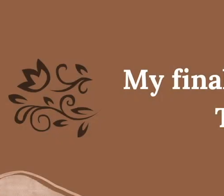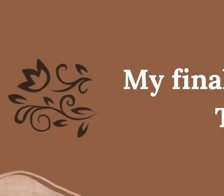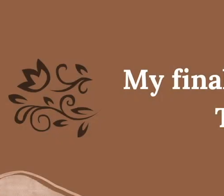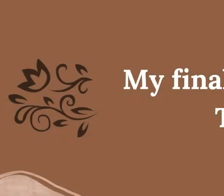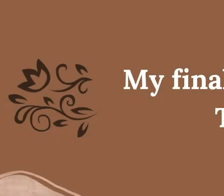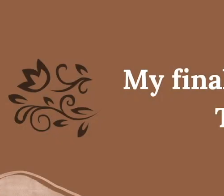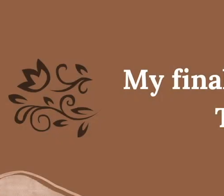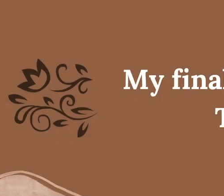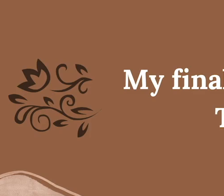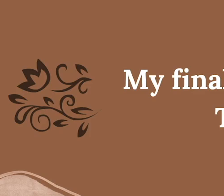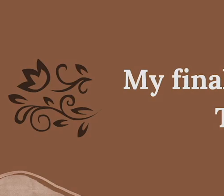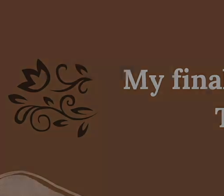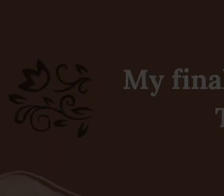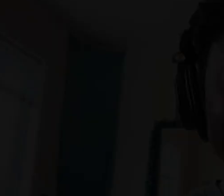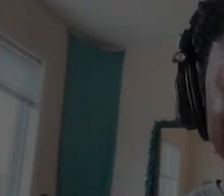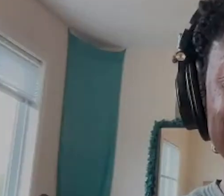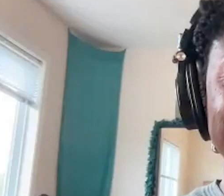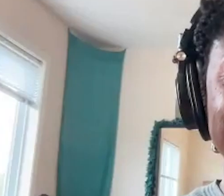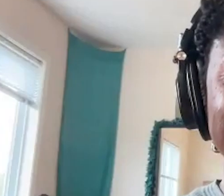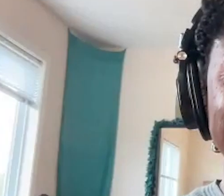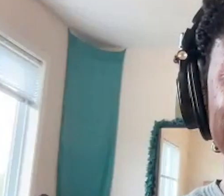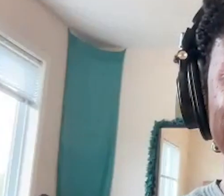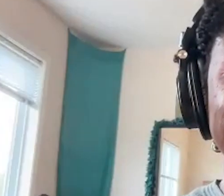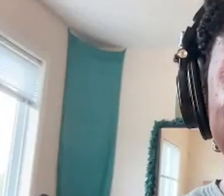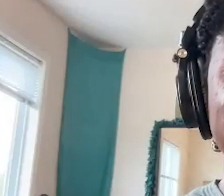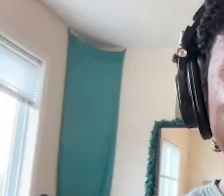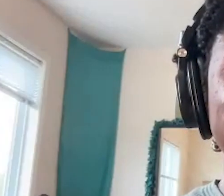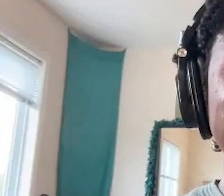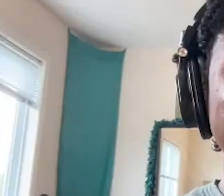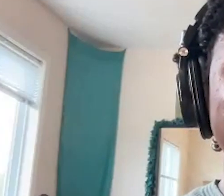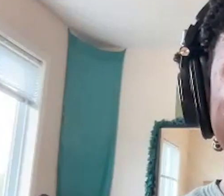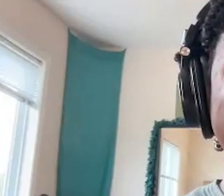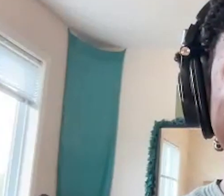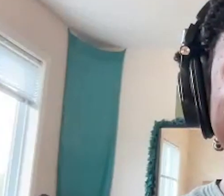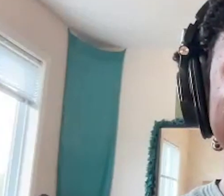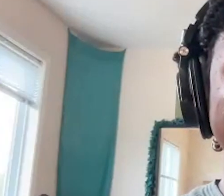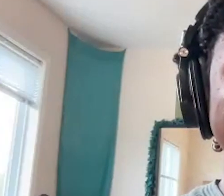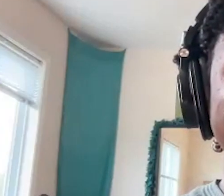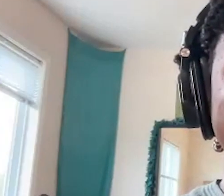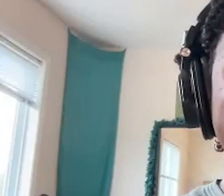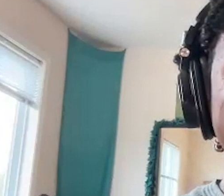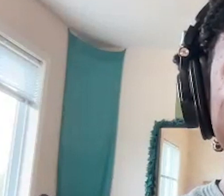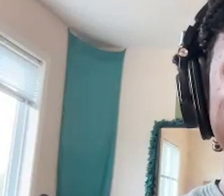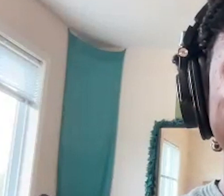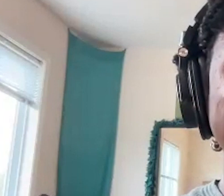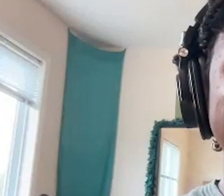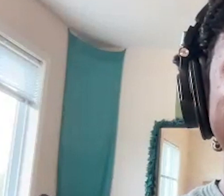final share with you, Traveller, is that life is rich and